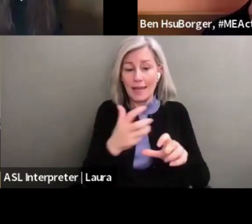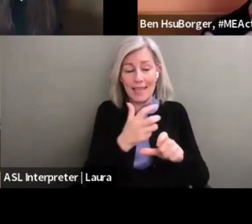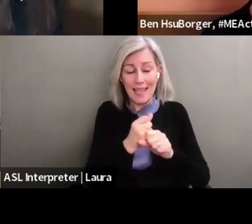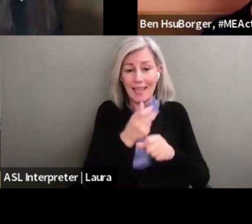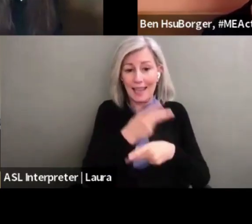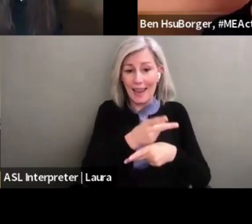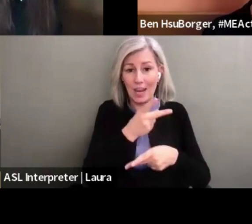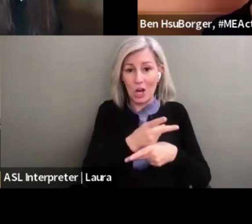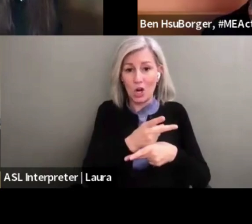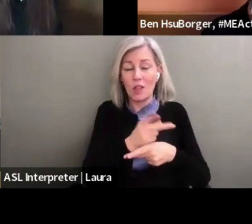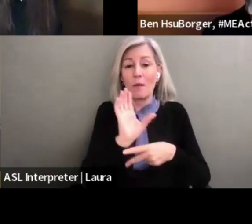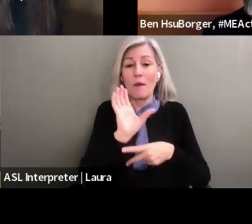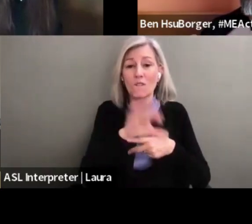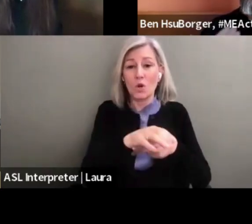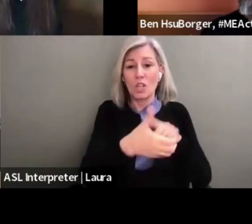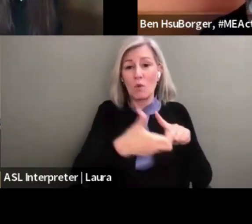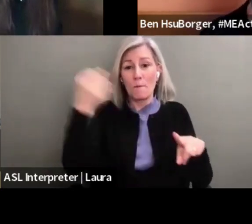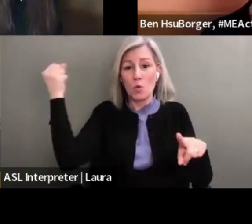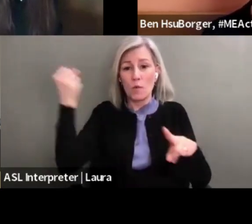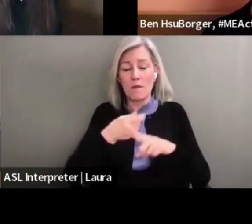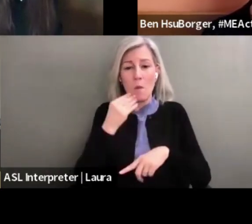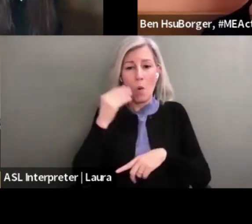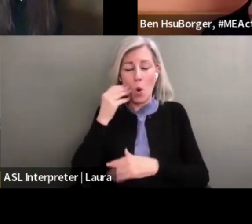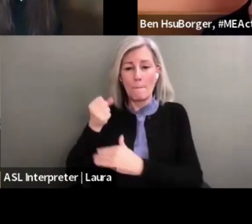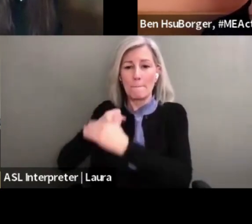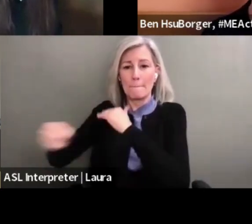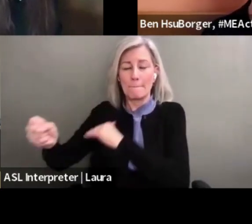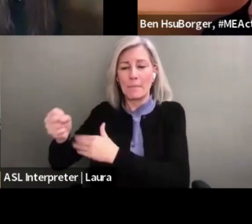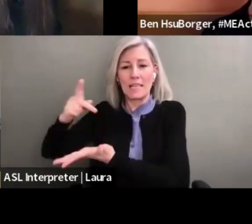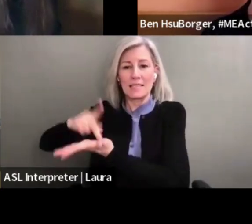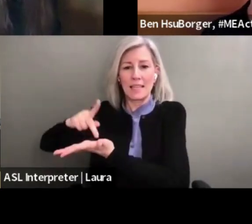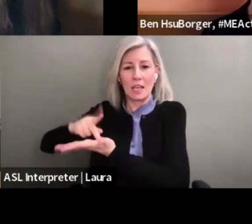with CFS so severe that they are functionally dying right now because of an inability